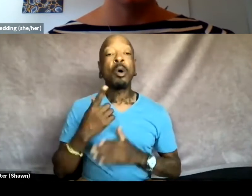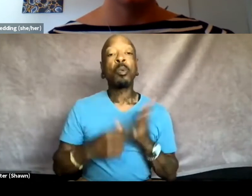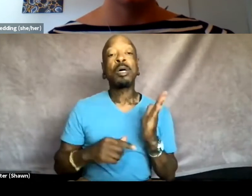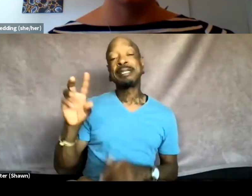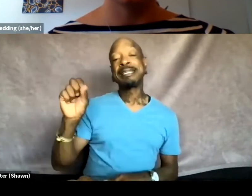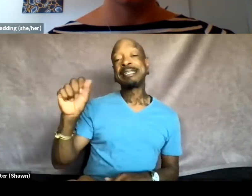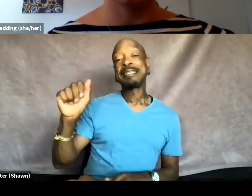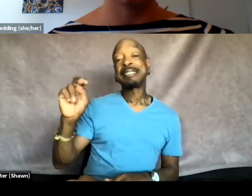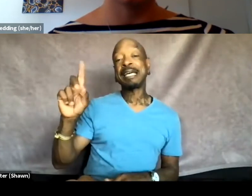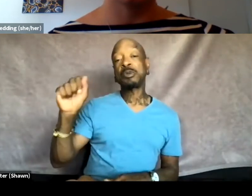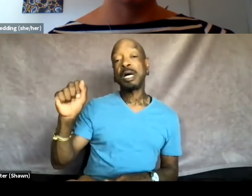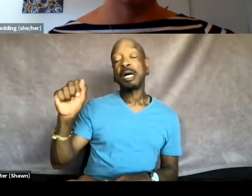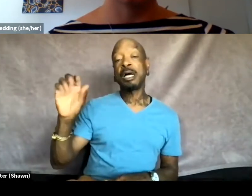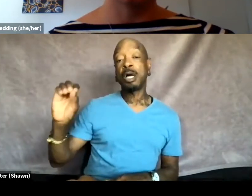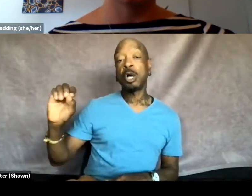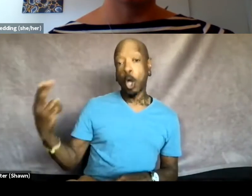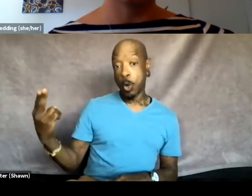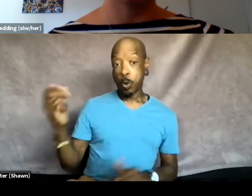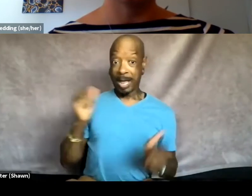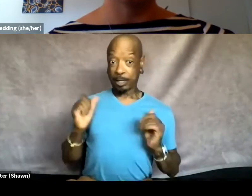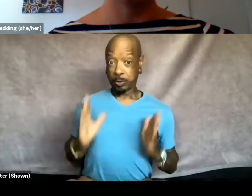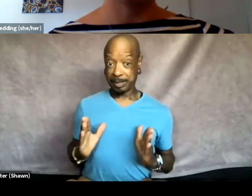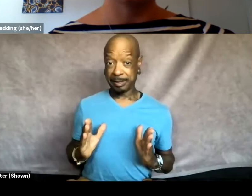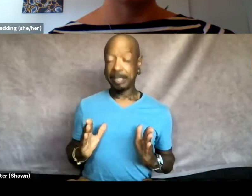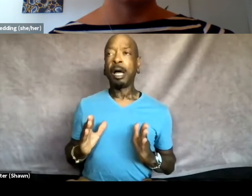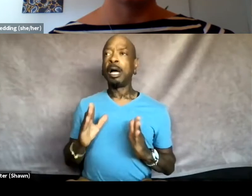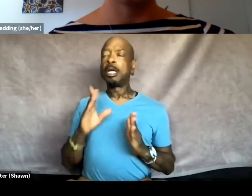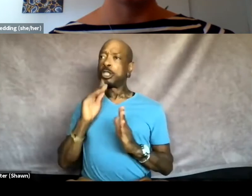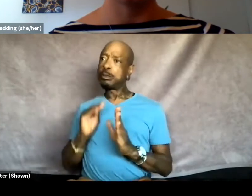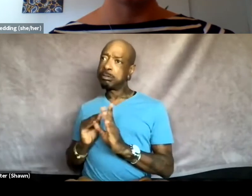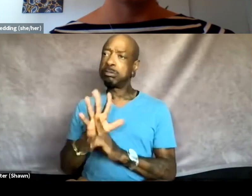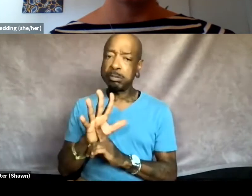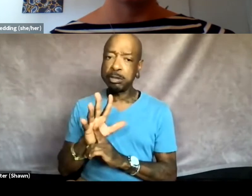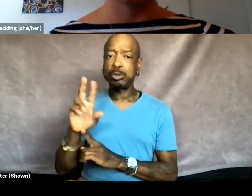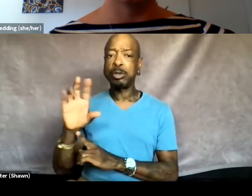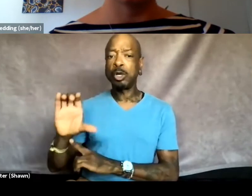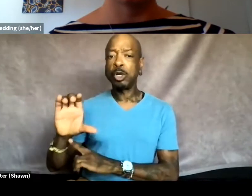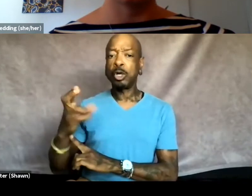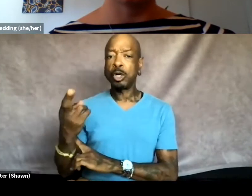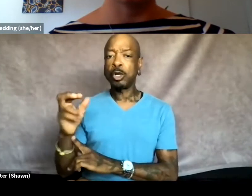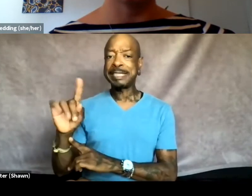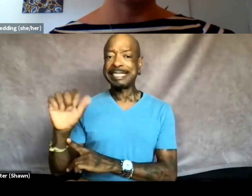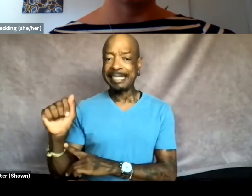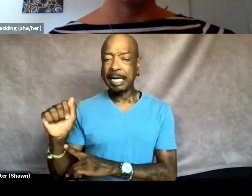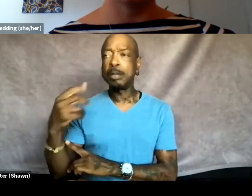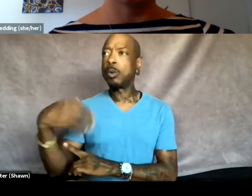Keah Brown: really changed the game with you one of the most powerful and you know messy